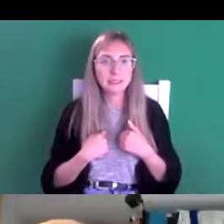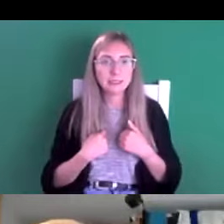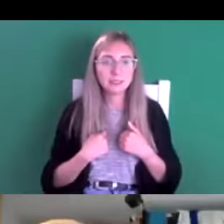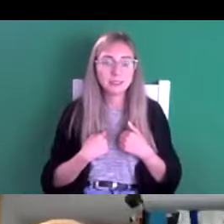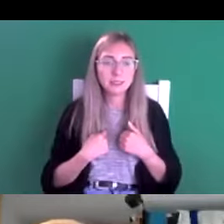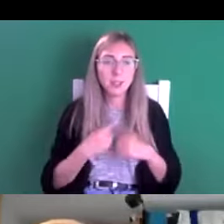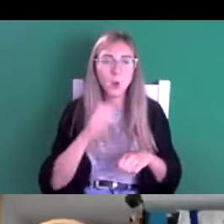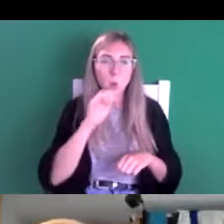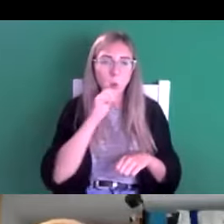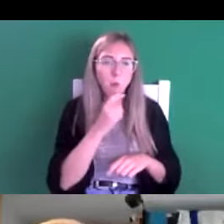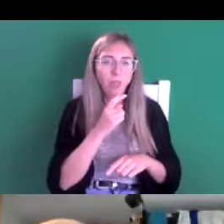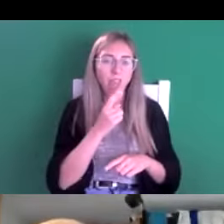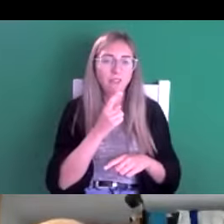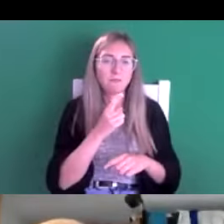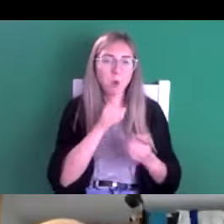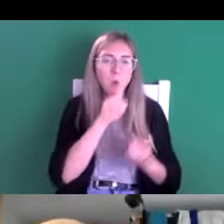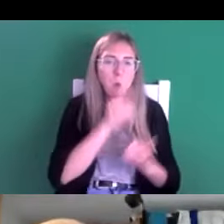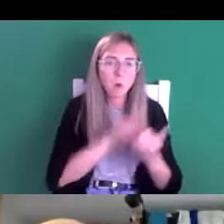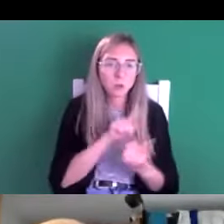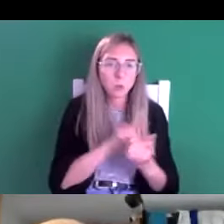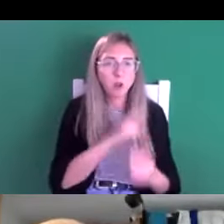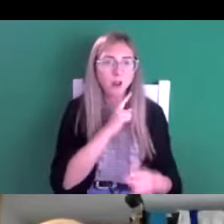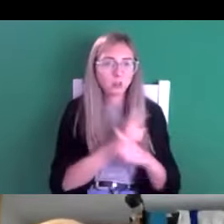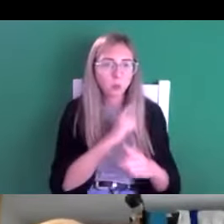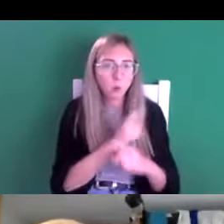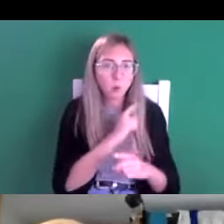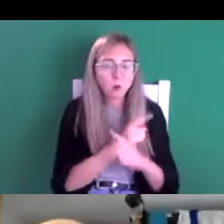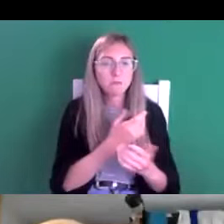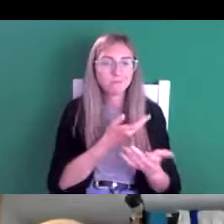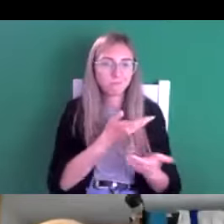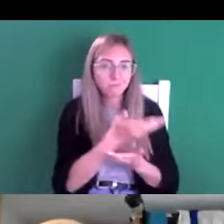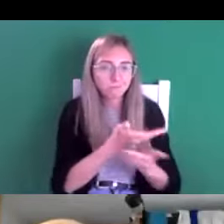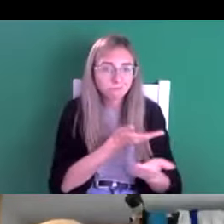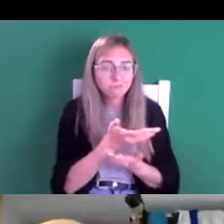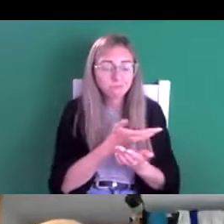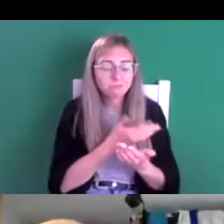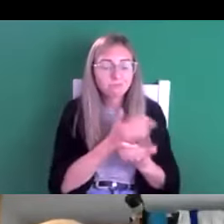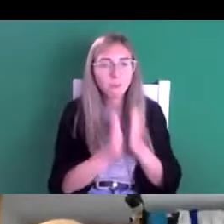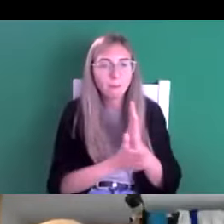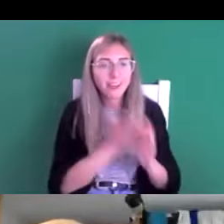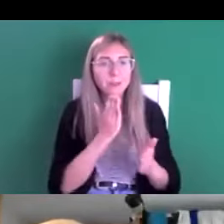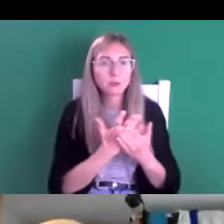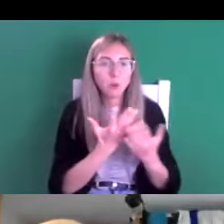with you and make sure that it's going to be that you there will be enough to support you to better